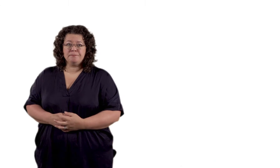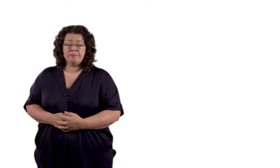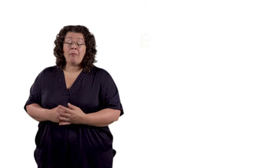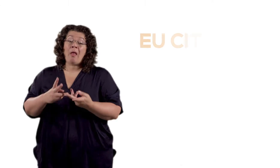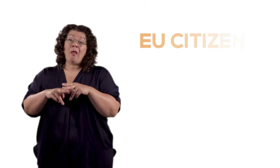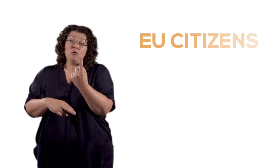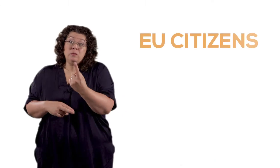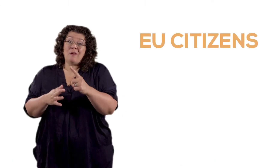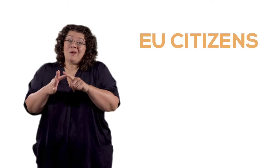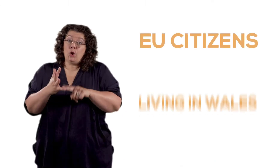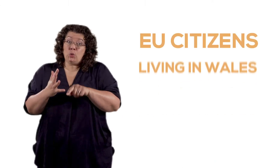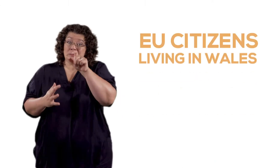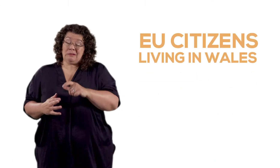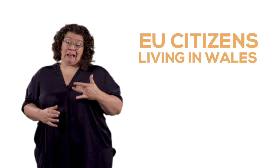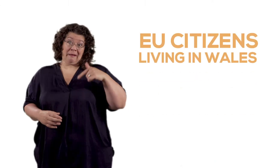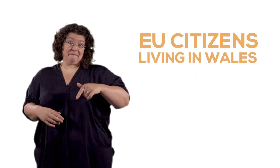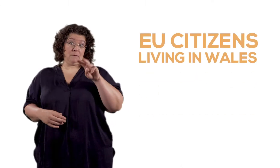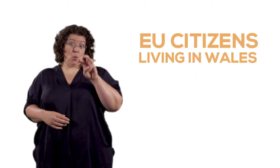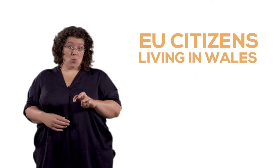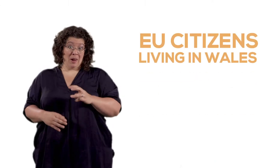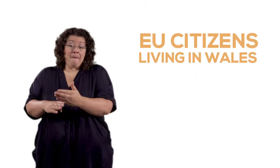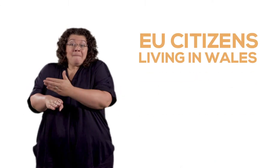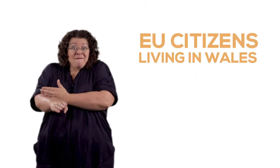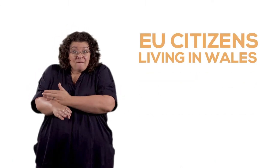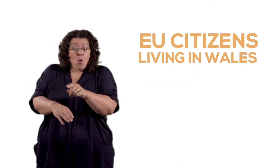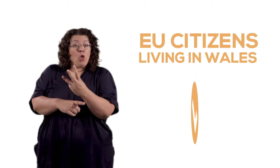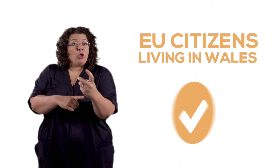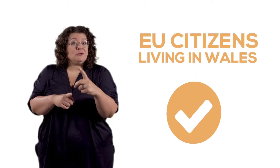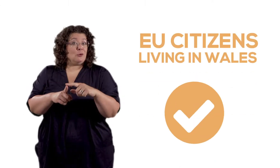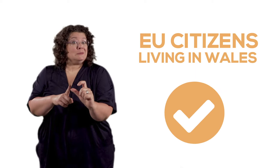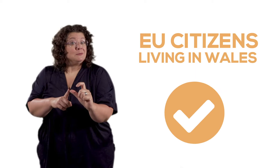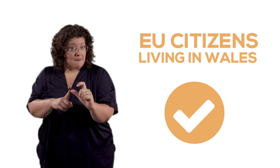If you are a EU citizen living in Wales before the end of the transition period then yes, but you must apply to the EU Settlement Scheme